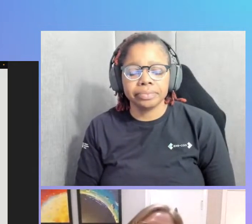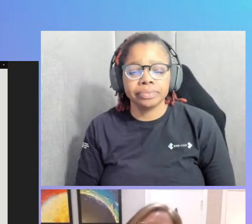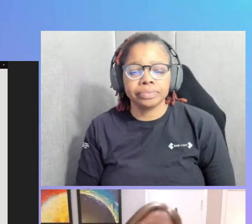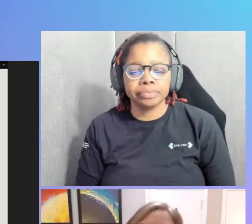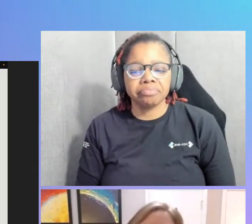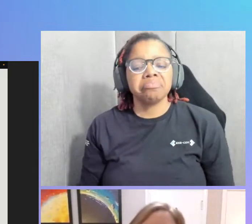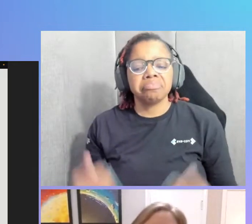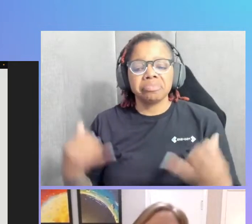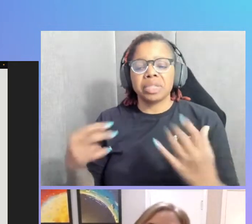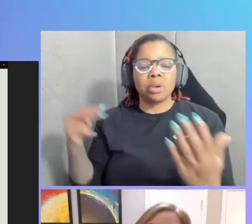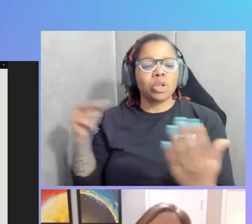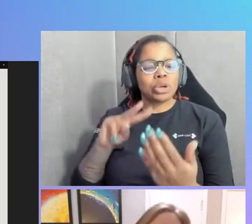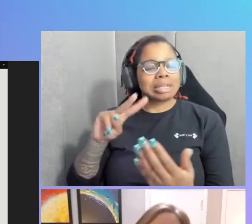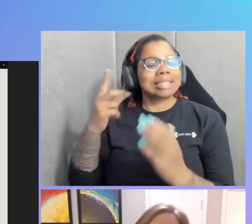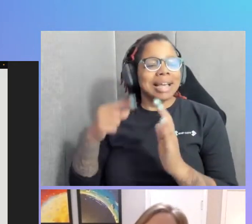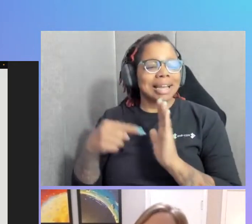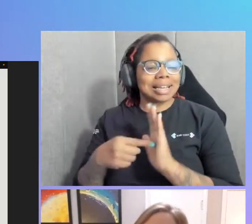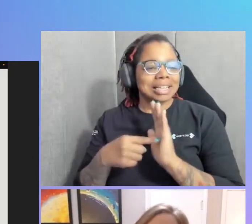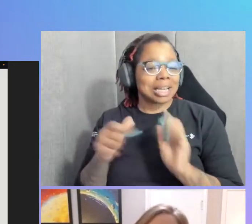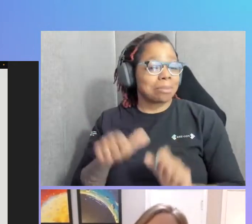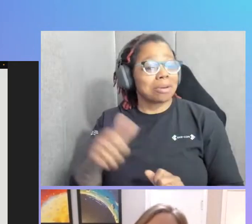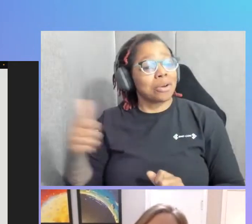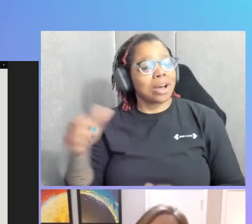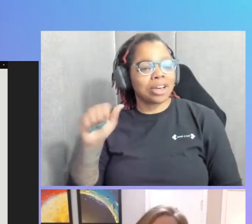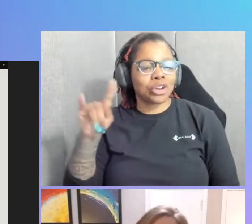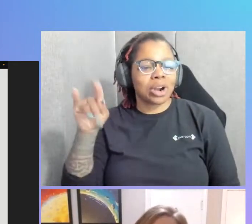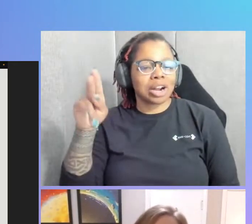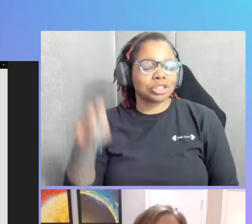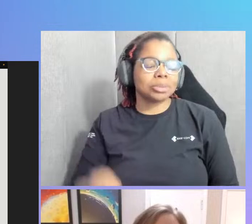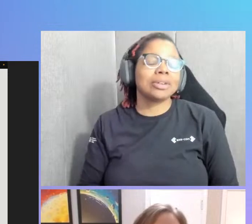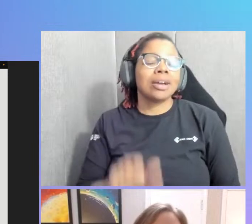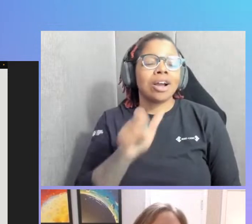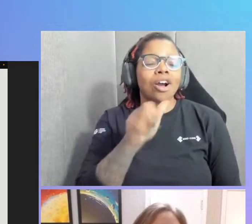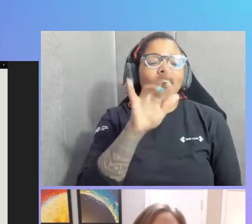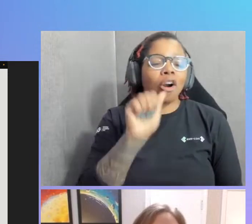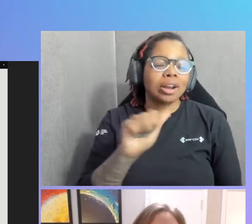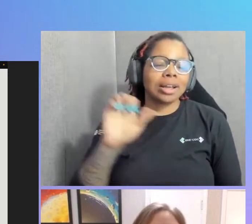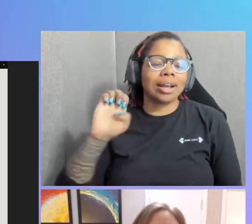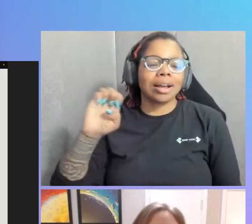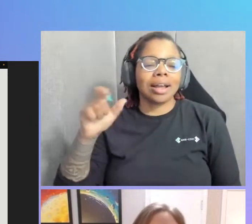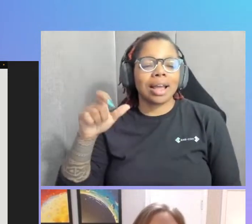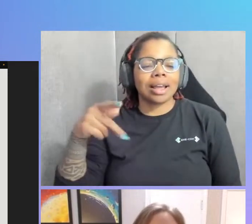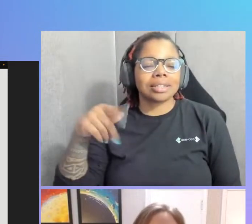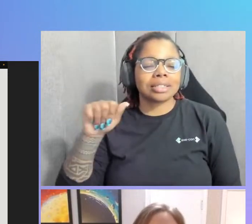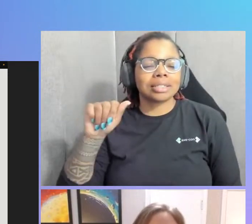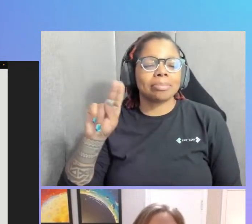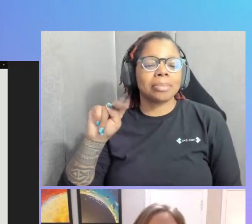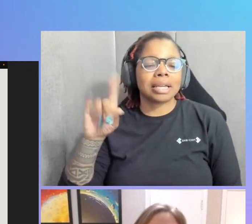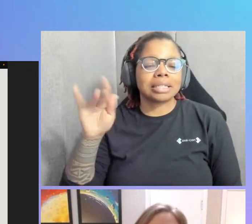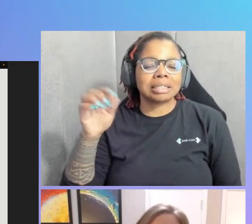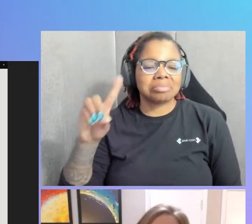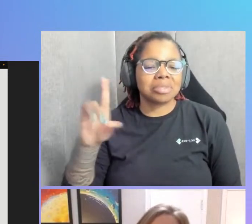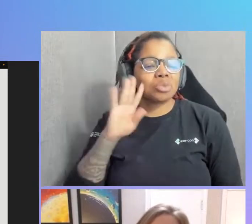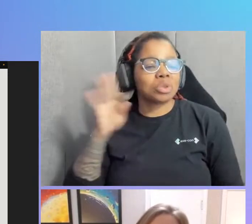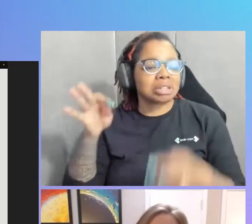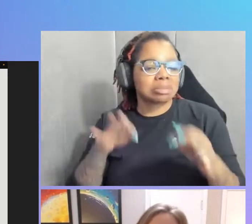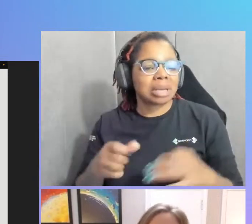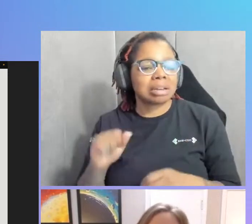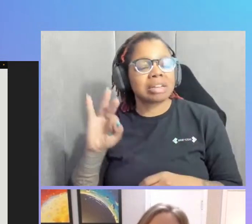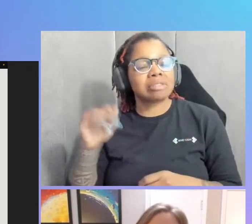right, so let's look at a second example with a different attribute. Aria expanded. This attribute will tell us whether